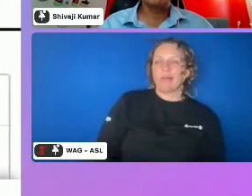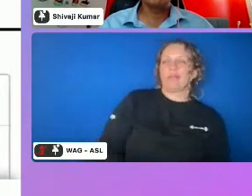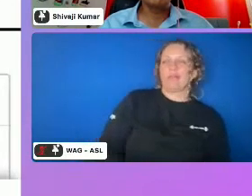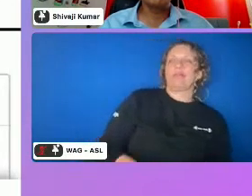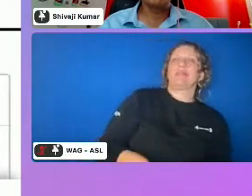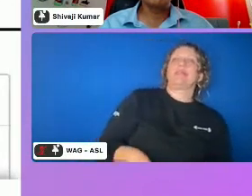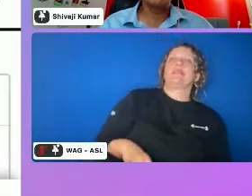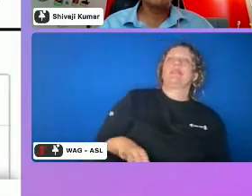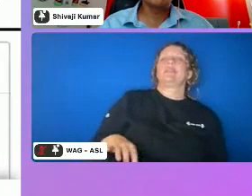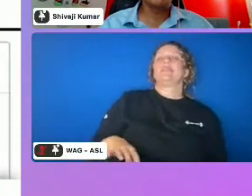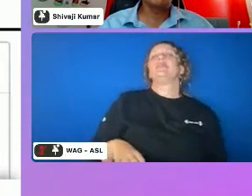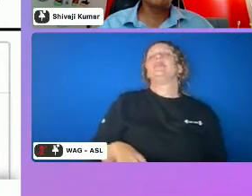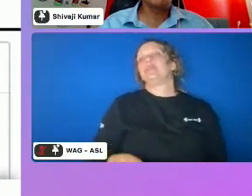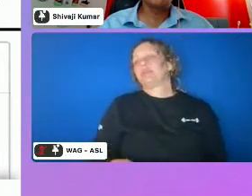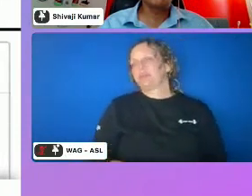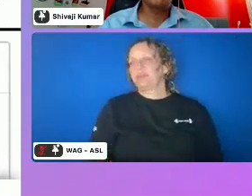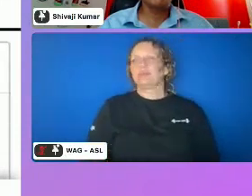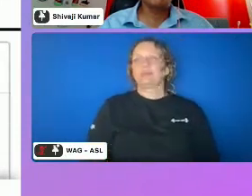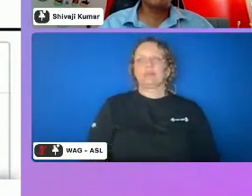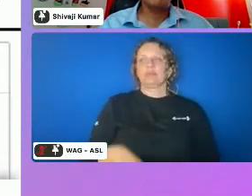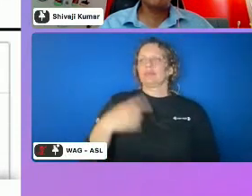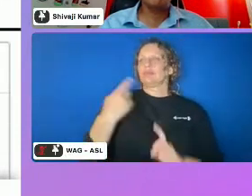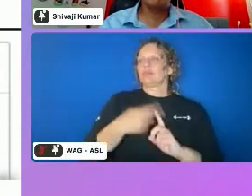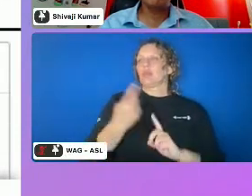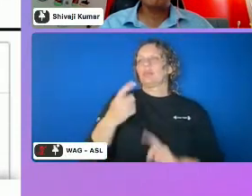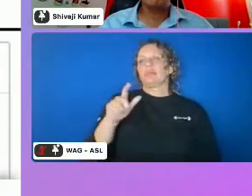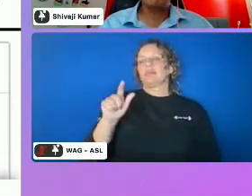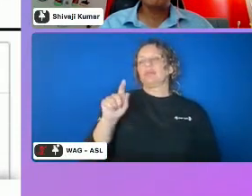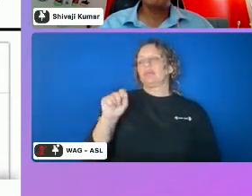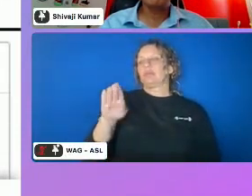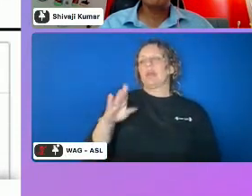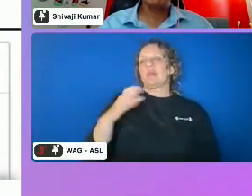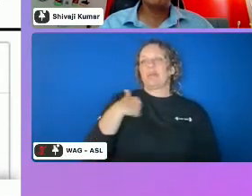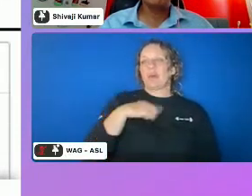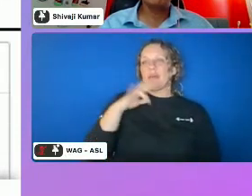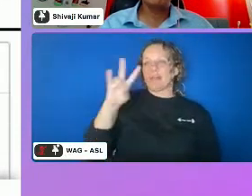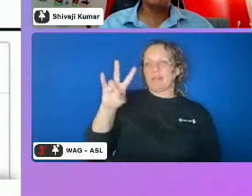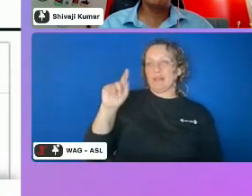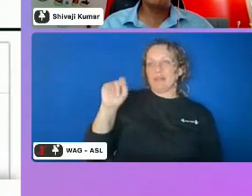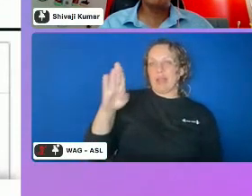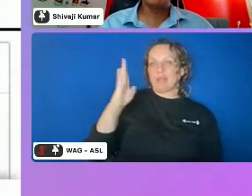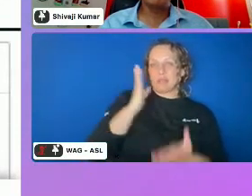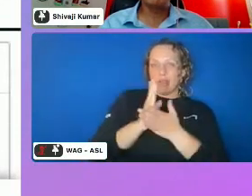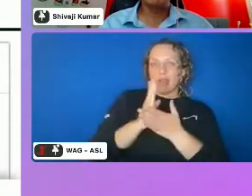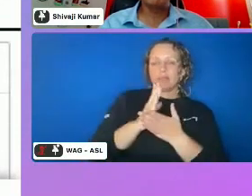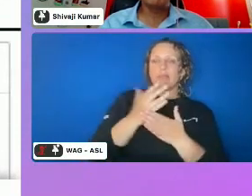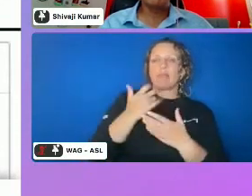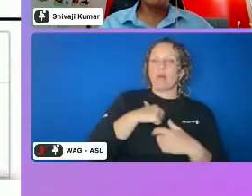And it's going to automatically tab through the page. This time I got seven tab stops, which is what I expected the first time around.